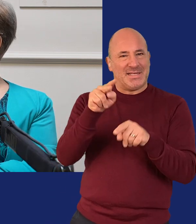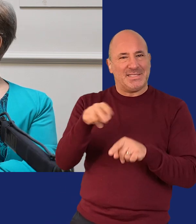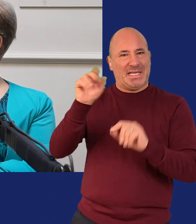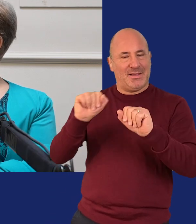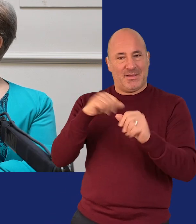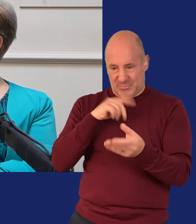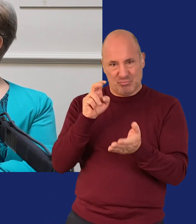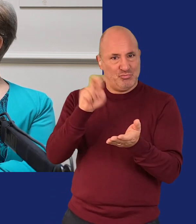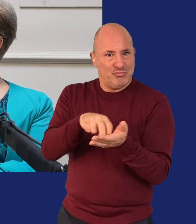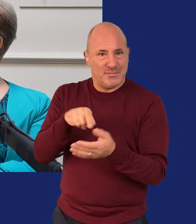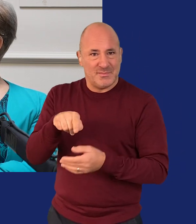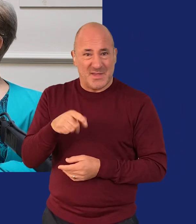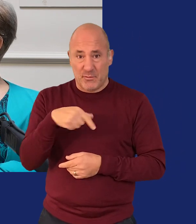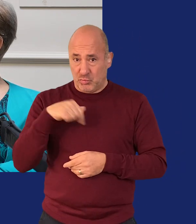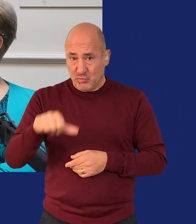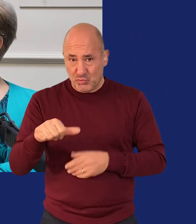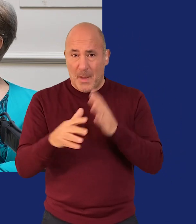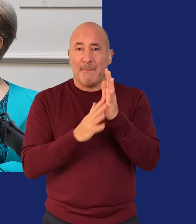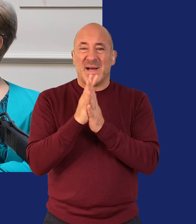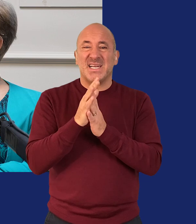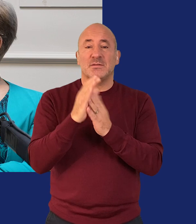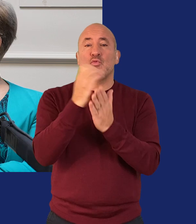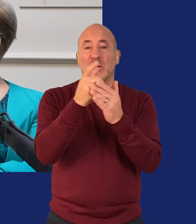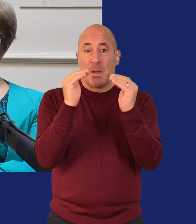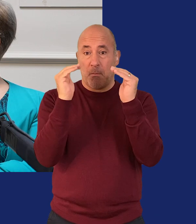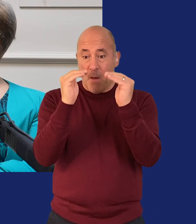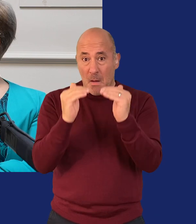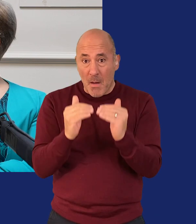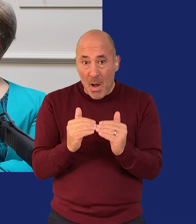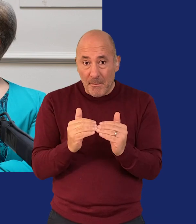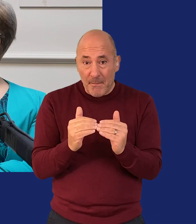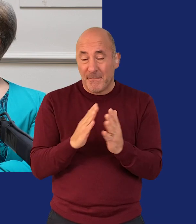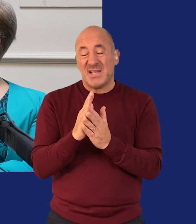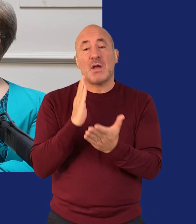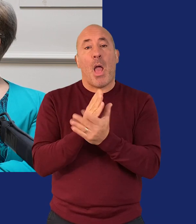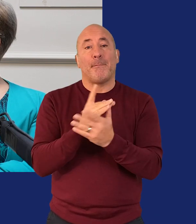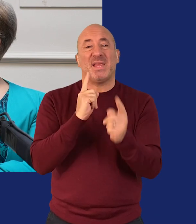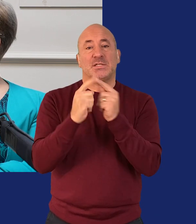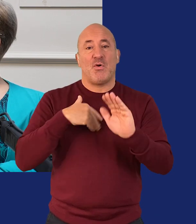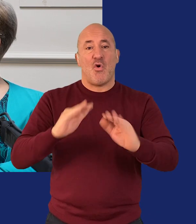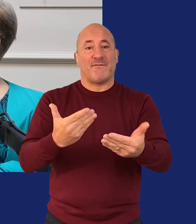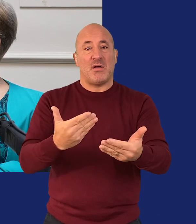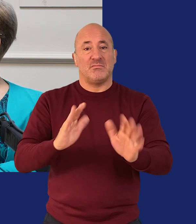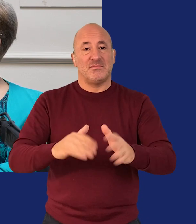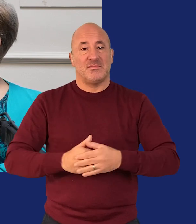Um, and if you opt in, that means that if you meet the essential criteria of that role, you'll be offered an interview for it.